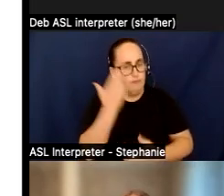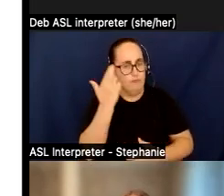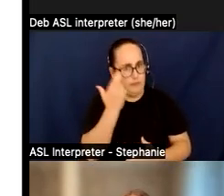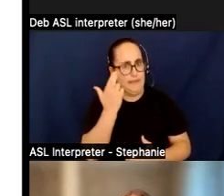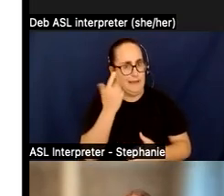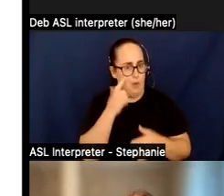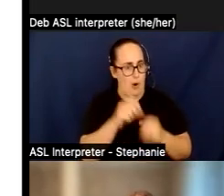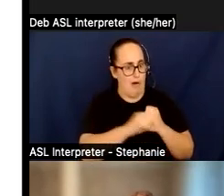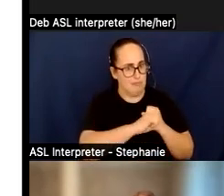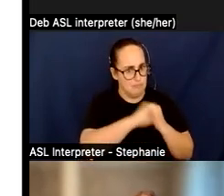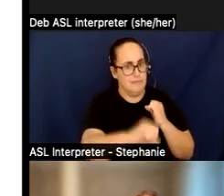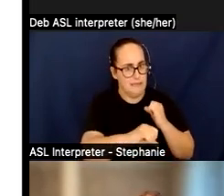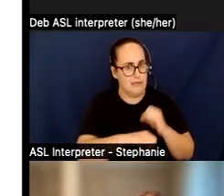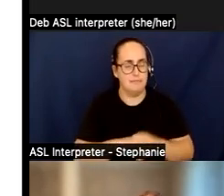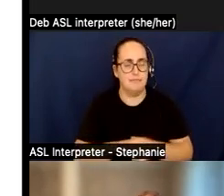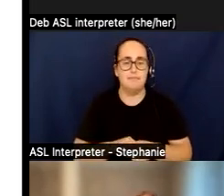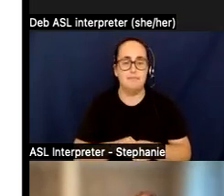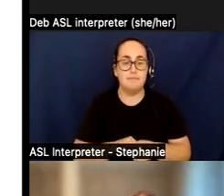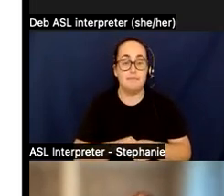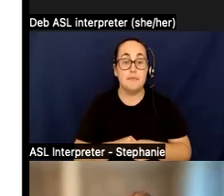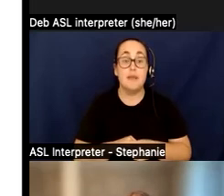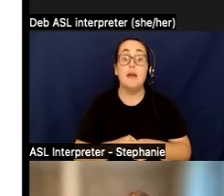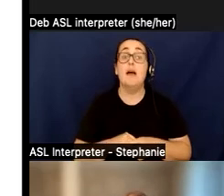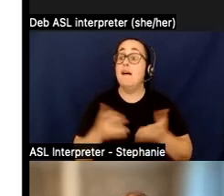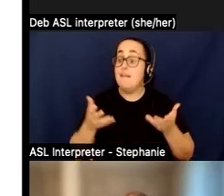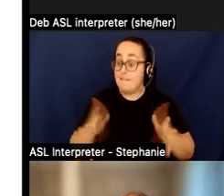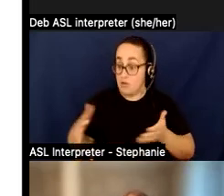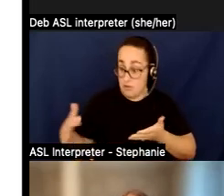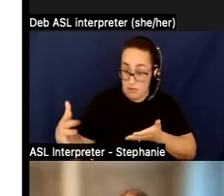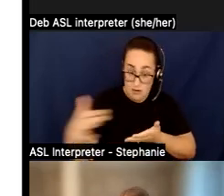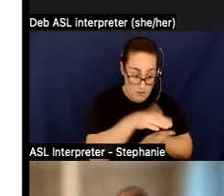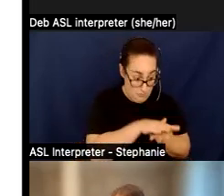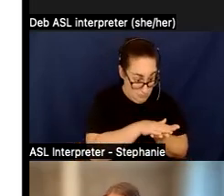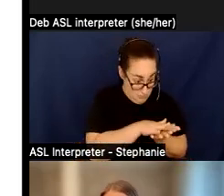We will go into assessment in September and October, everyone, or that's when the applications